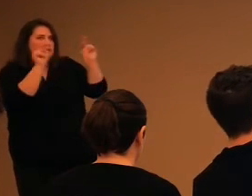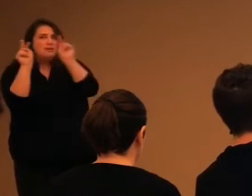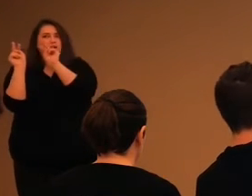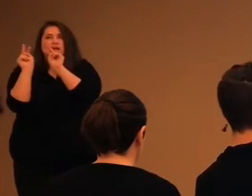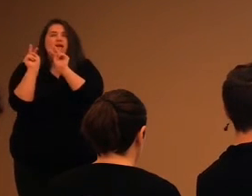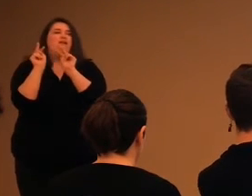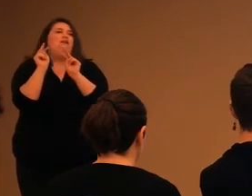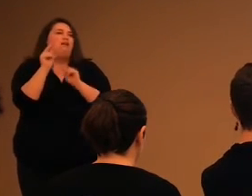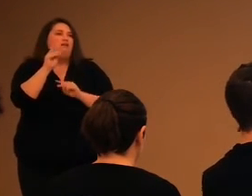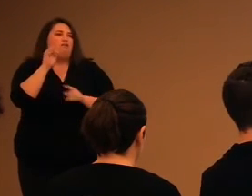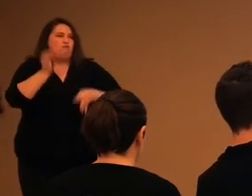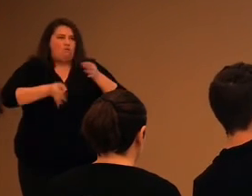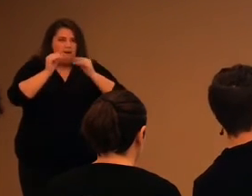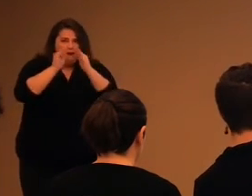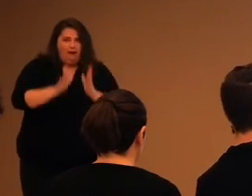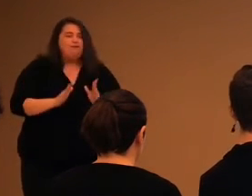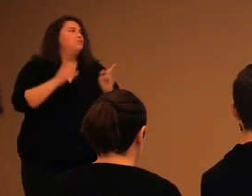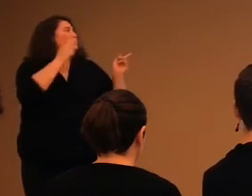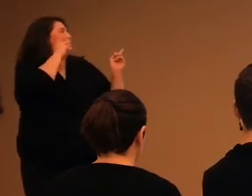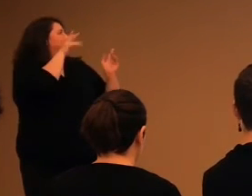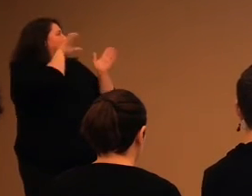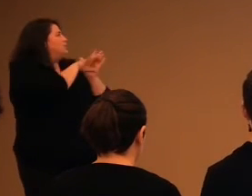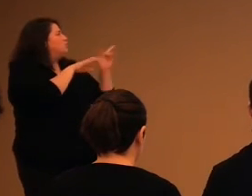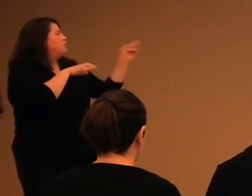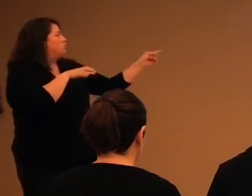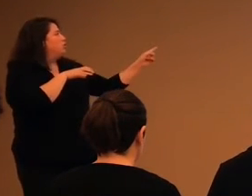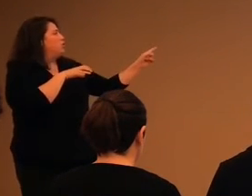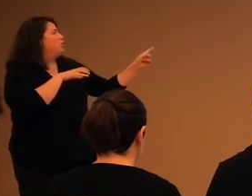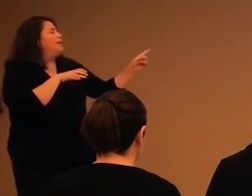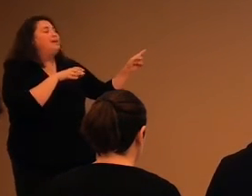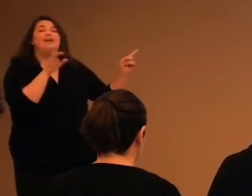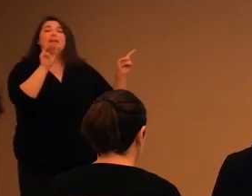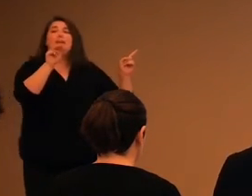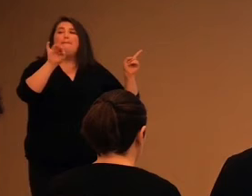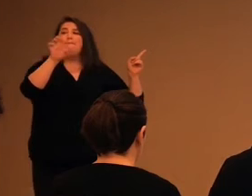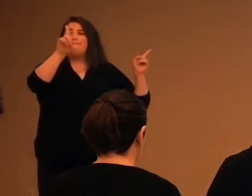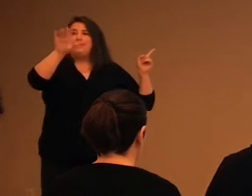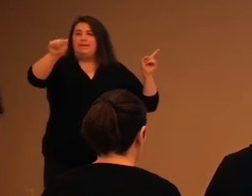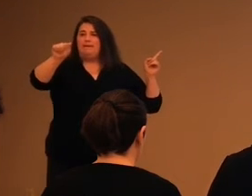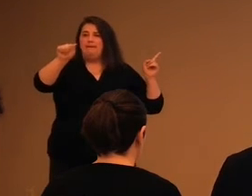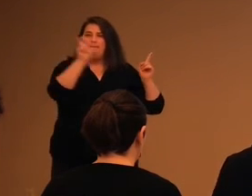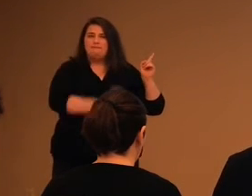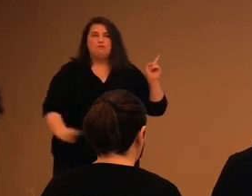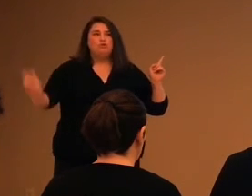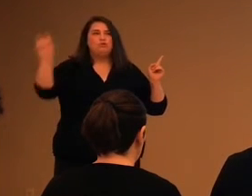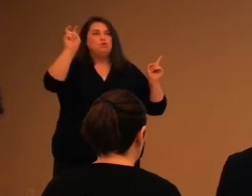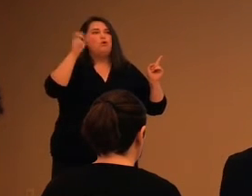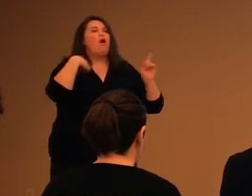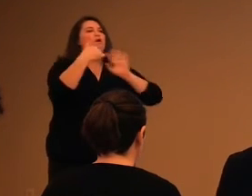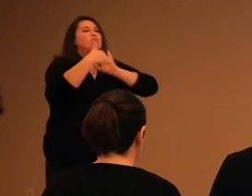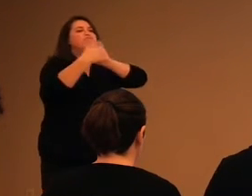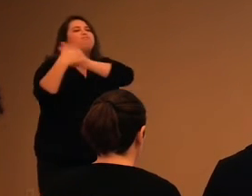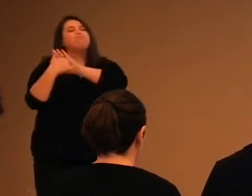Courthouse so this picture shows me leading a media tour as a preview of all the different exhibit tree and the accessibility options